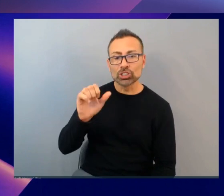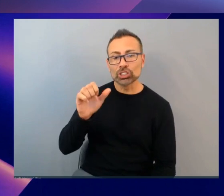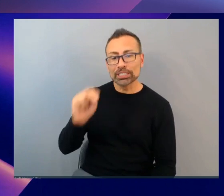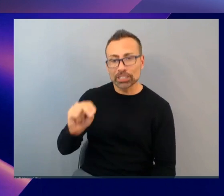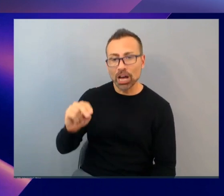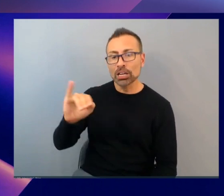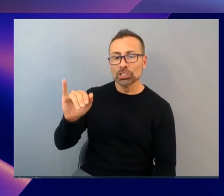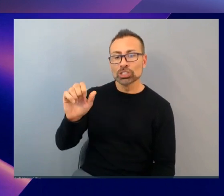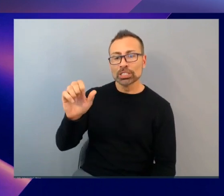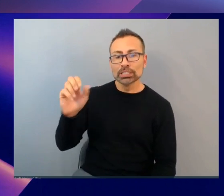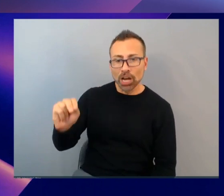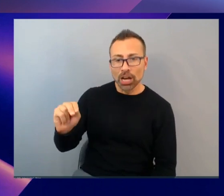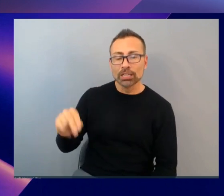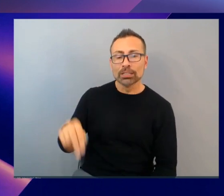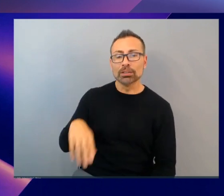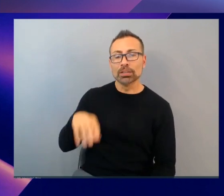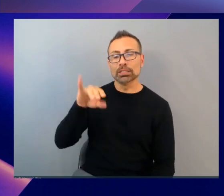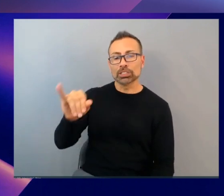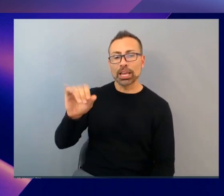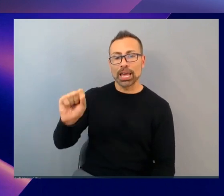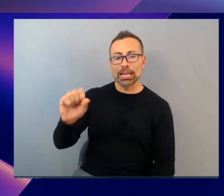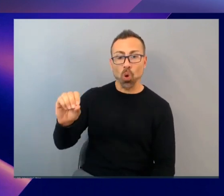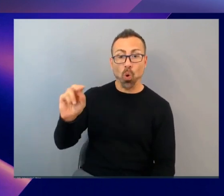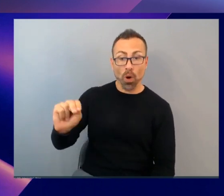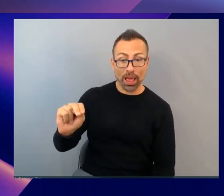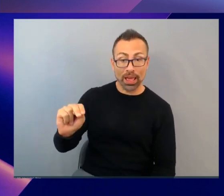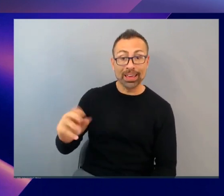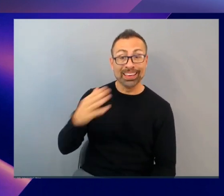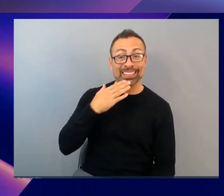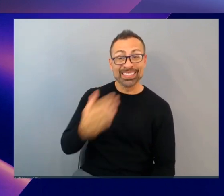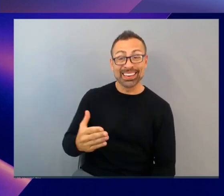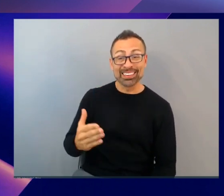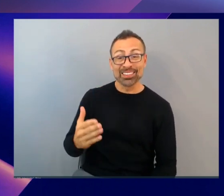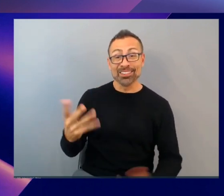But J-S-O-N, and thank you, Nothing is Impossible, for calling us out.